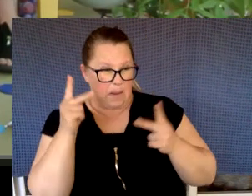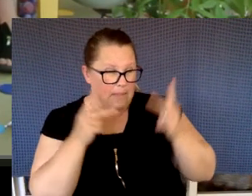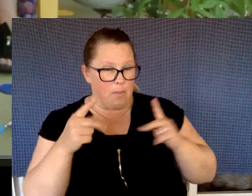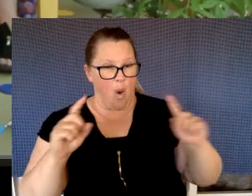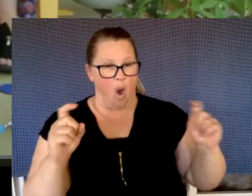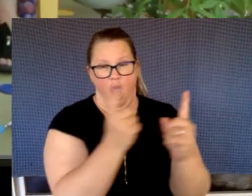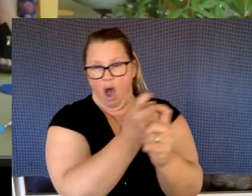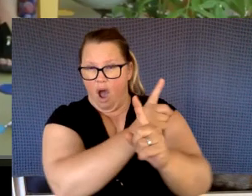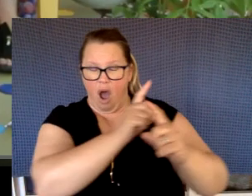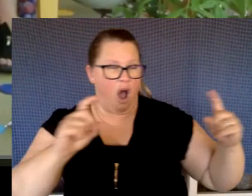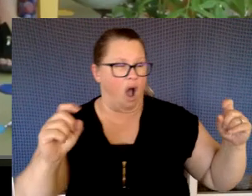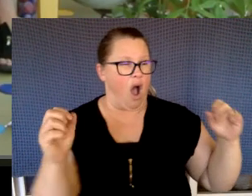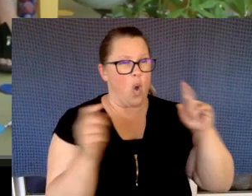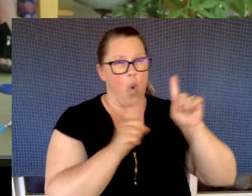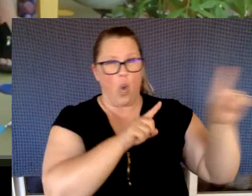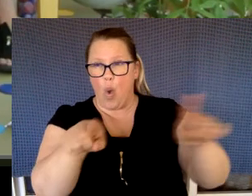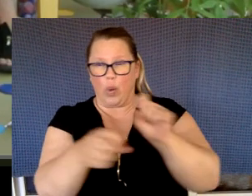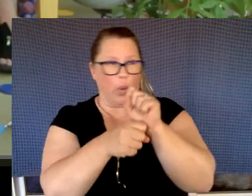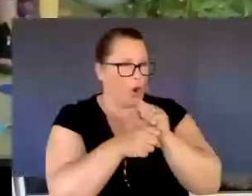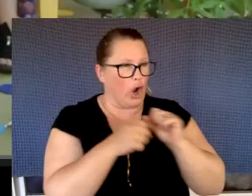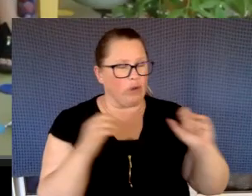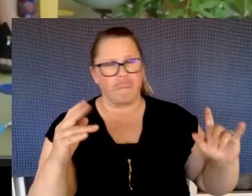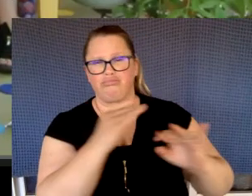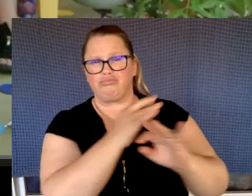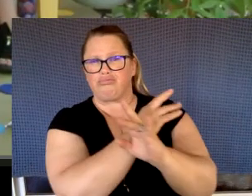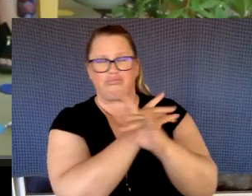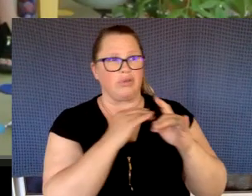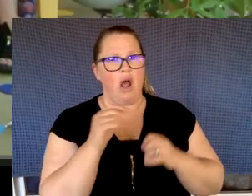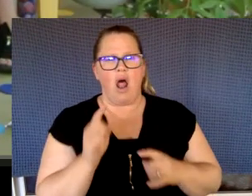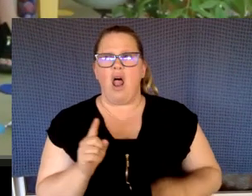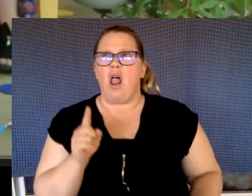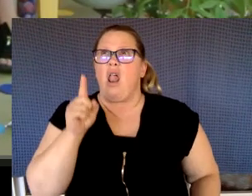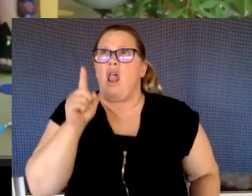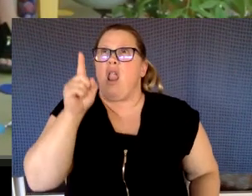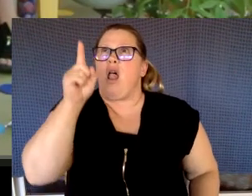rushing to work from up on the 86th floor. They look like